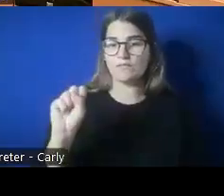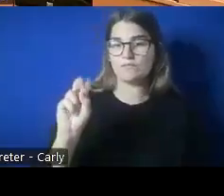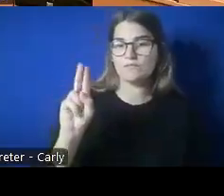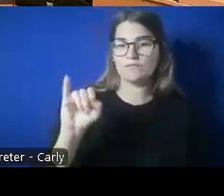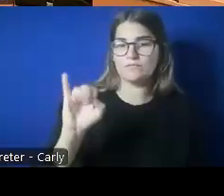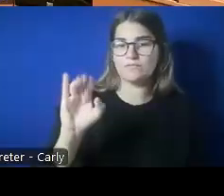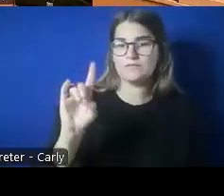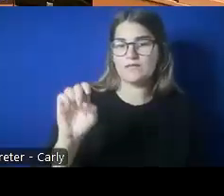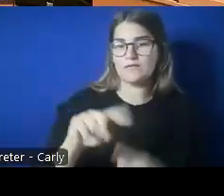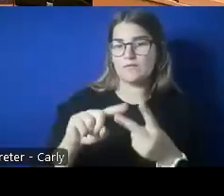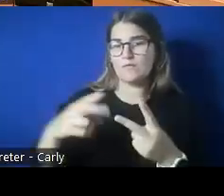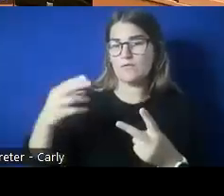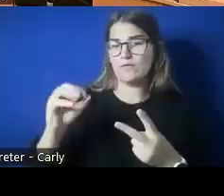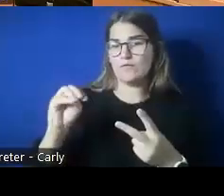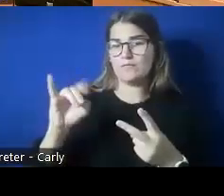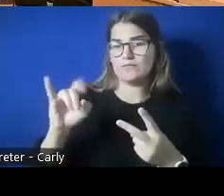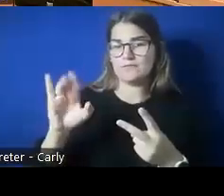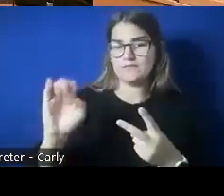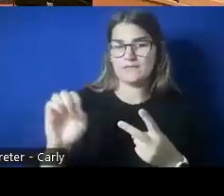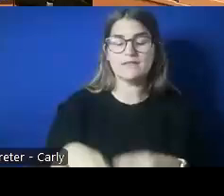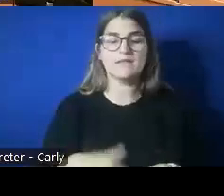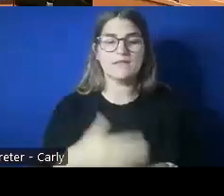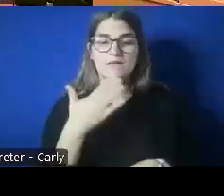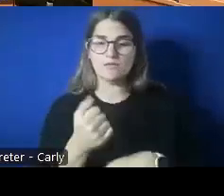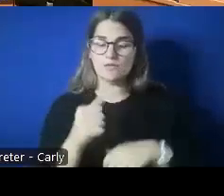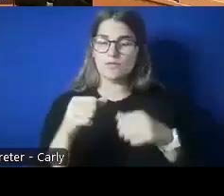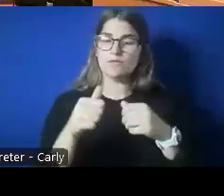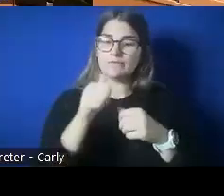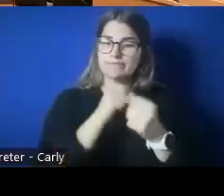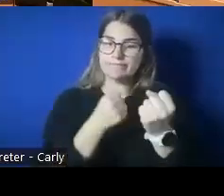have good coping skills and support network to prevent any relapses during the trauma therapy